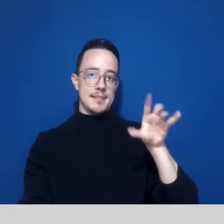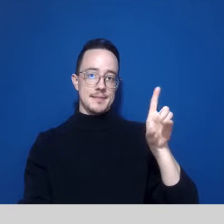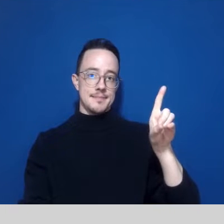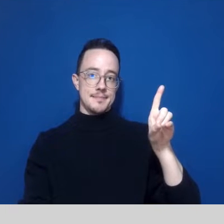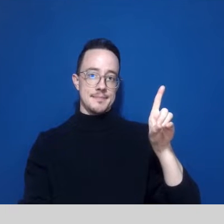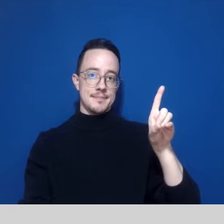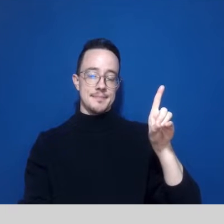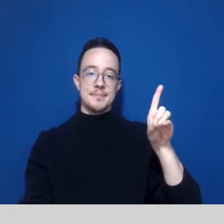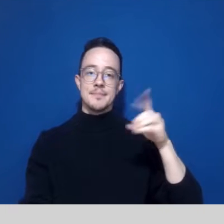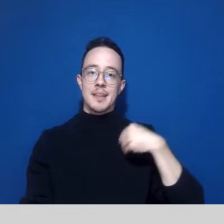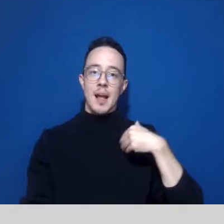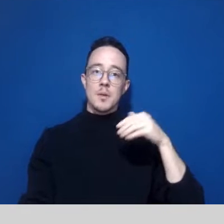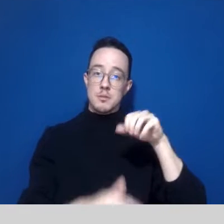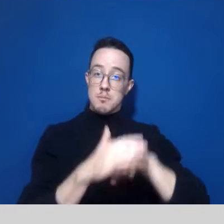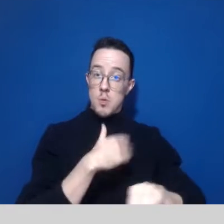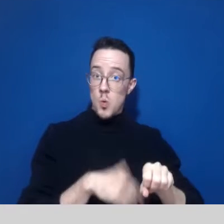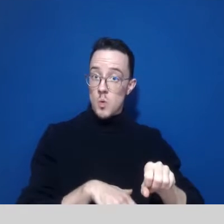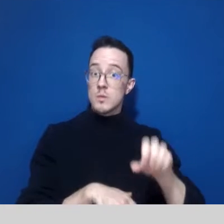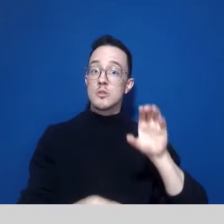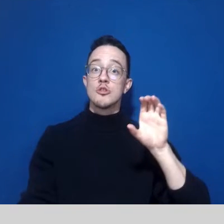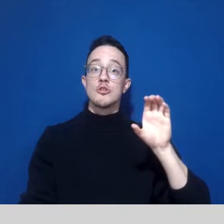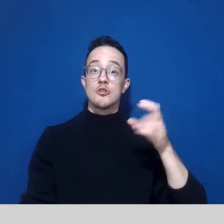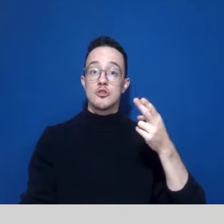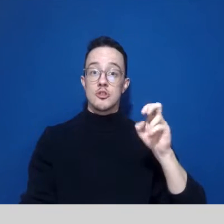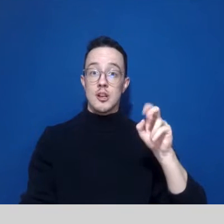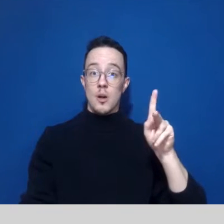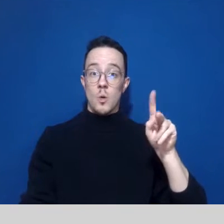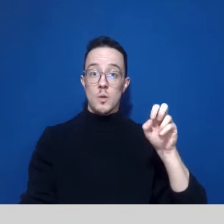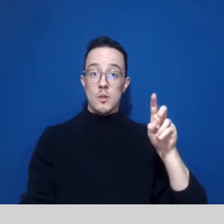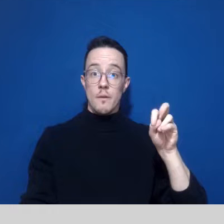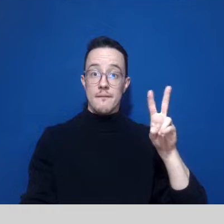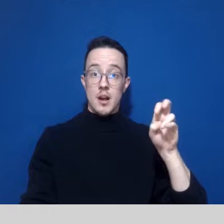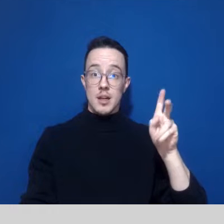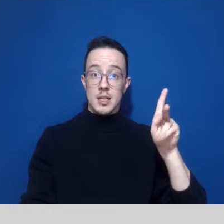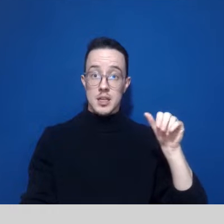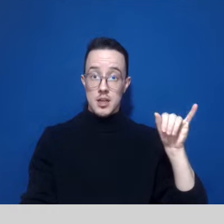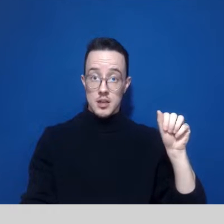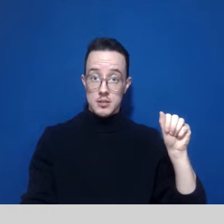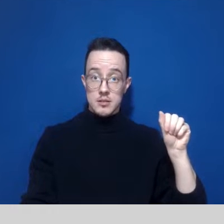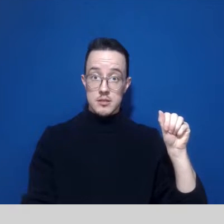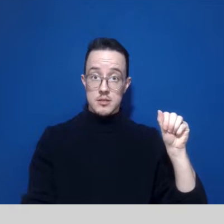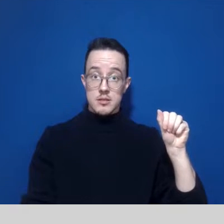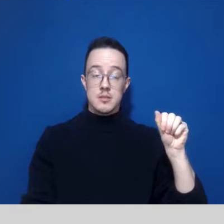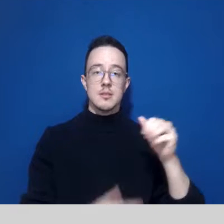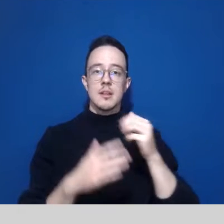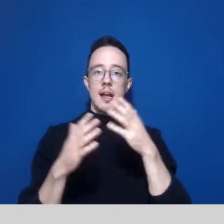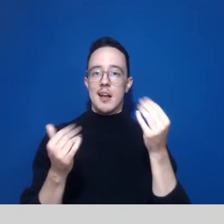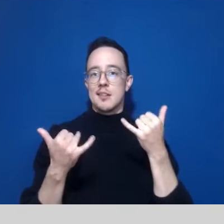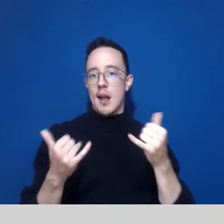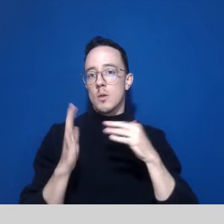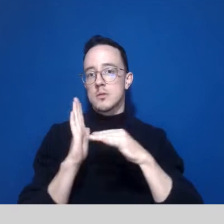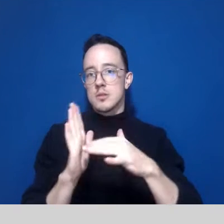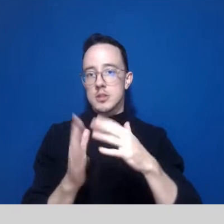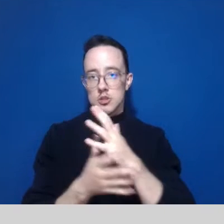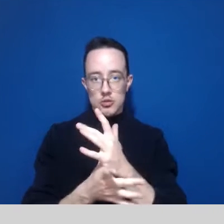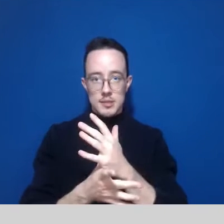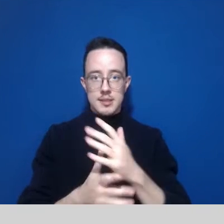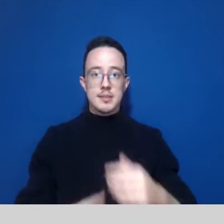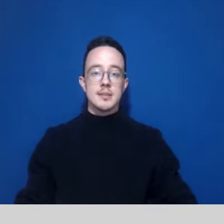I was born in Czechoslovakia, studied in France. Living now in Germany, this is how you pronounce my name and this is how you type it,